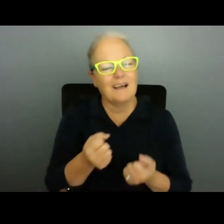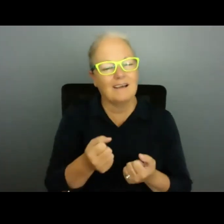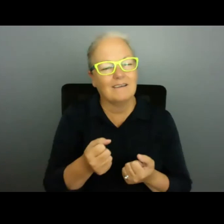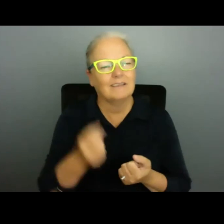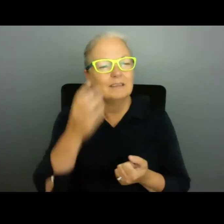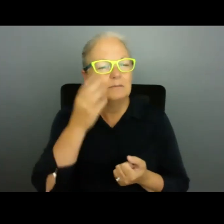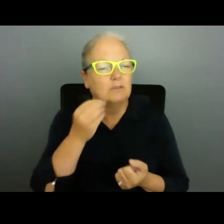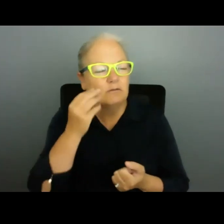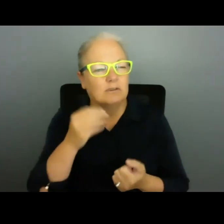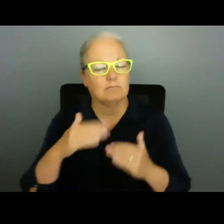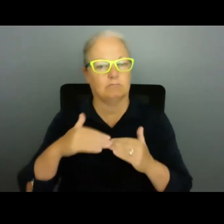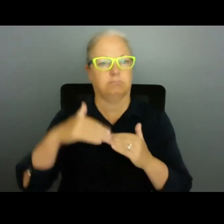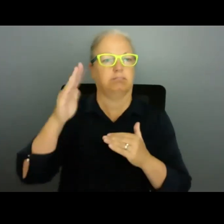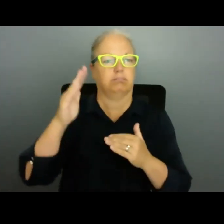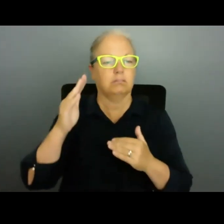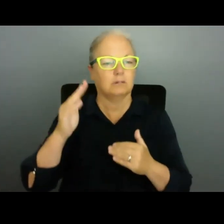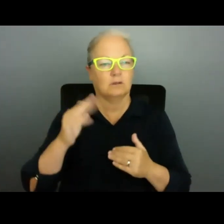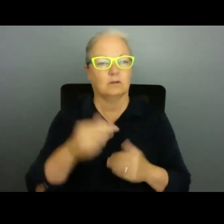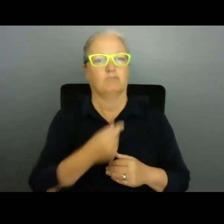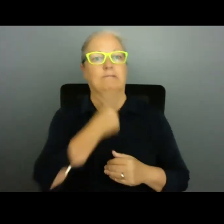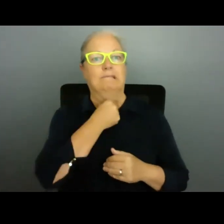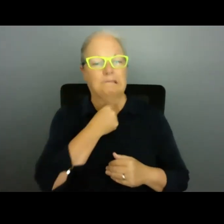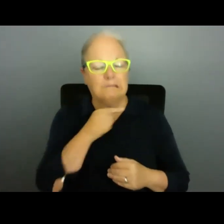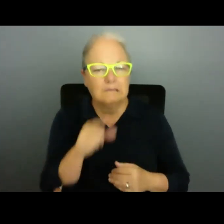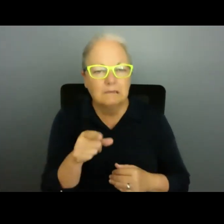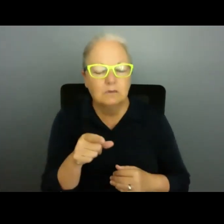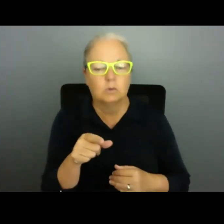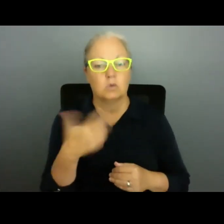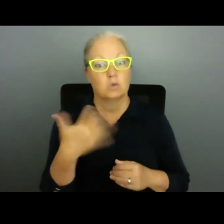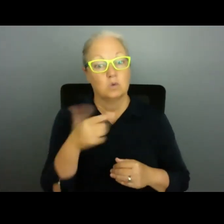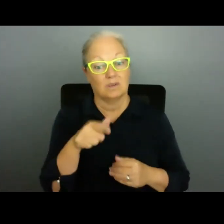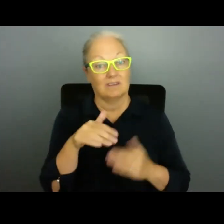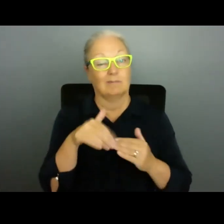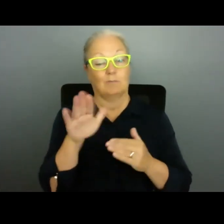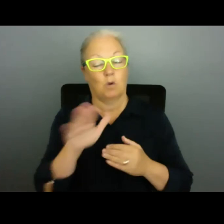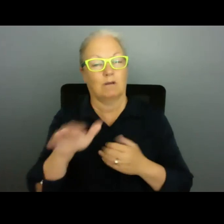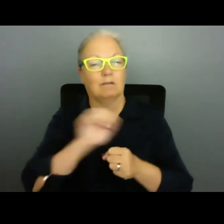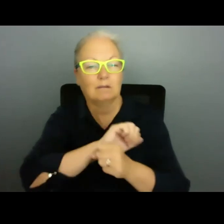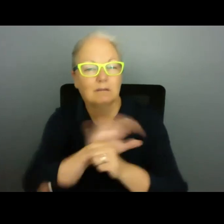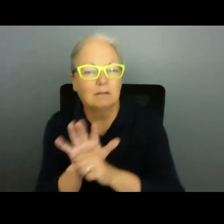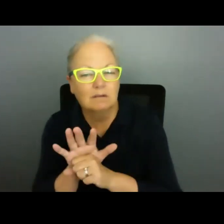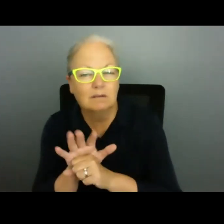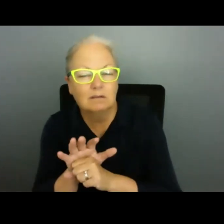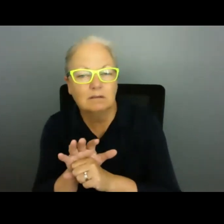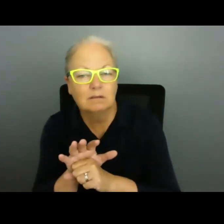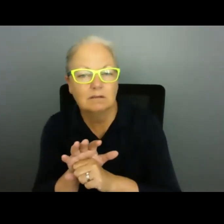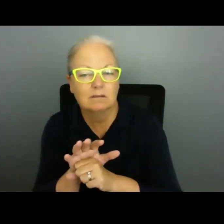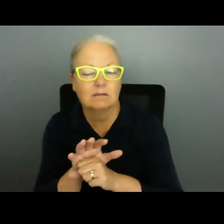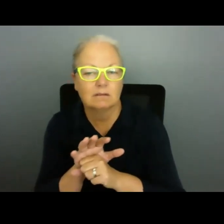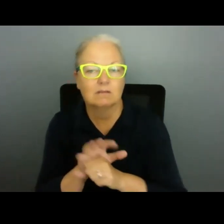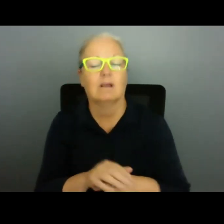and they often have poorer health during and after the outbreak youth with disabilities are at higher